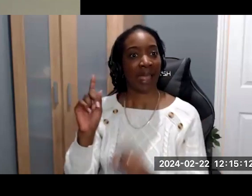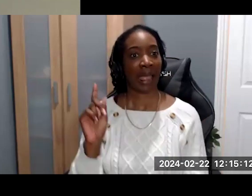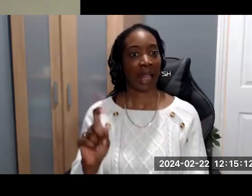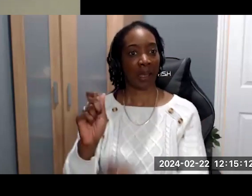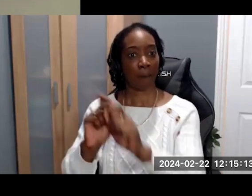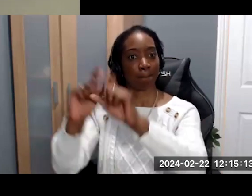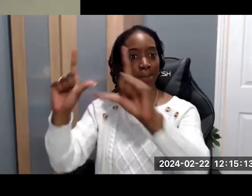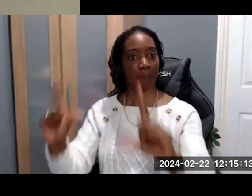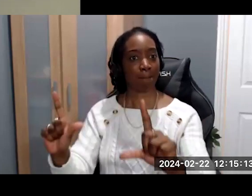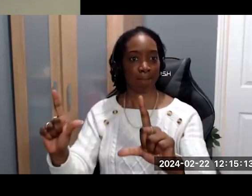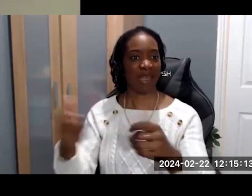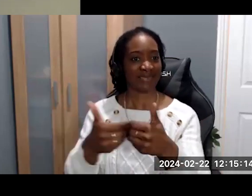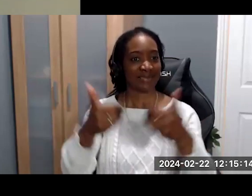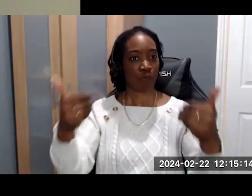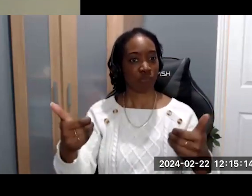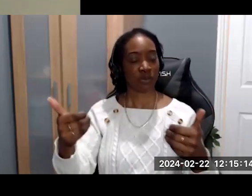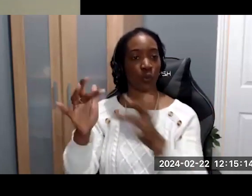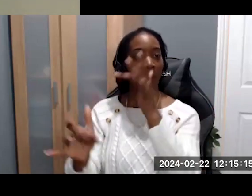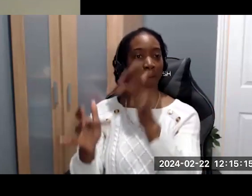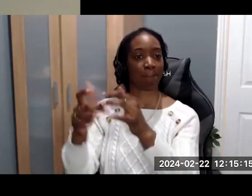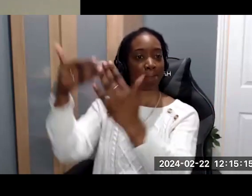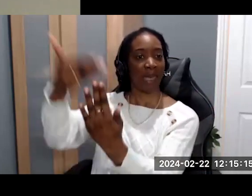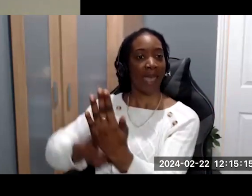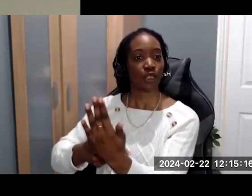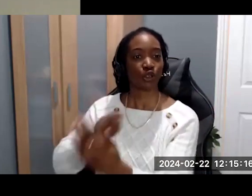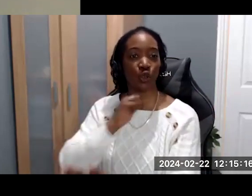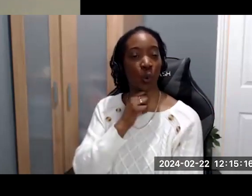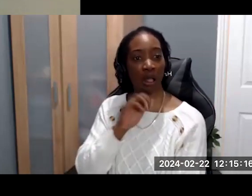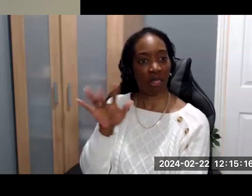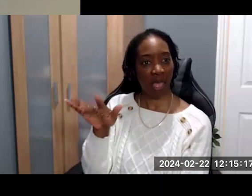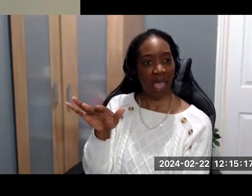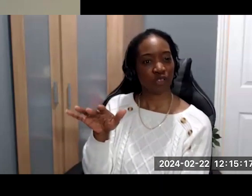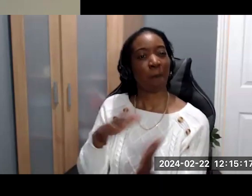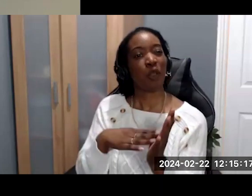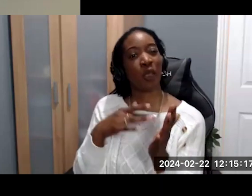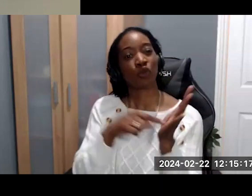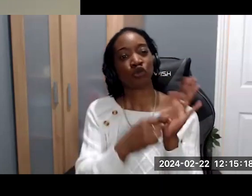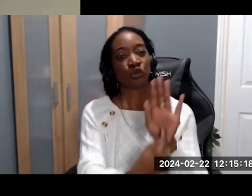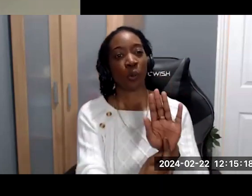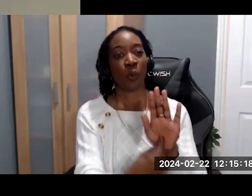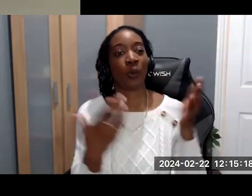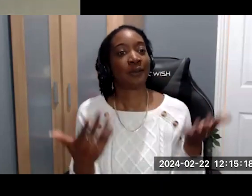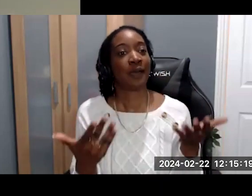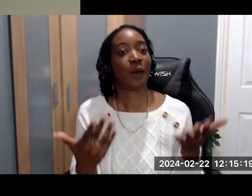the email and the Eventbrite page I'm just going to ask Monique to share that again as this is a